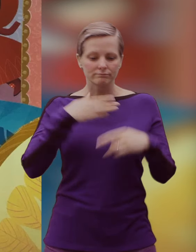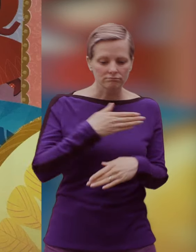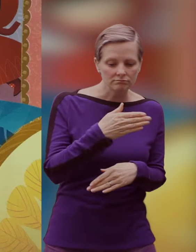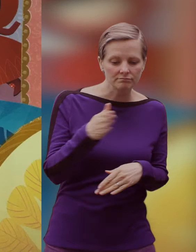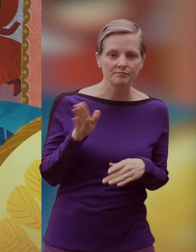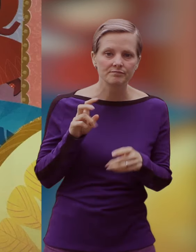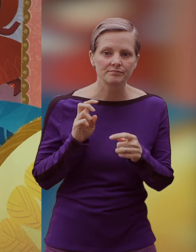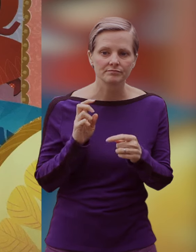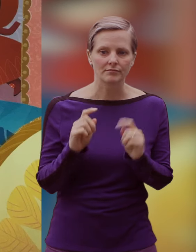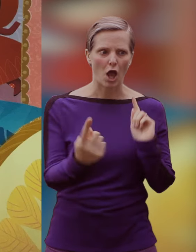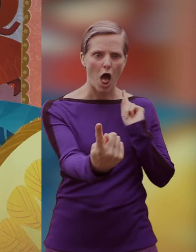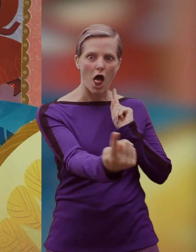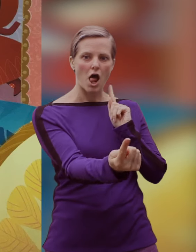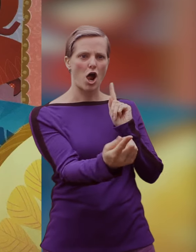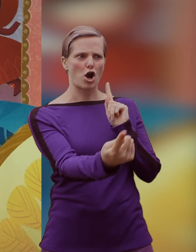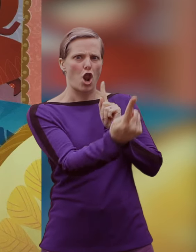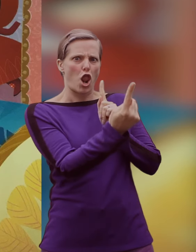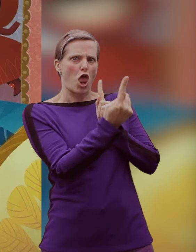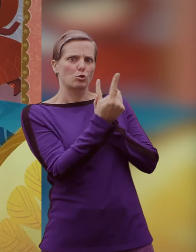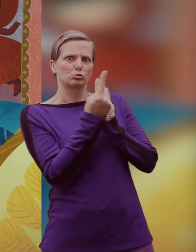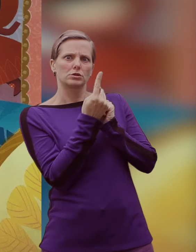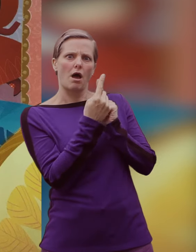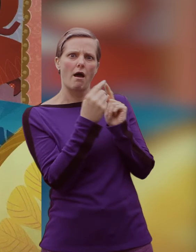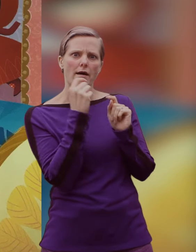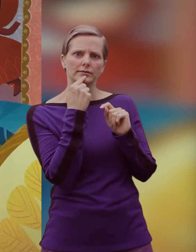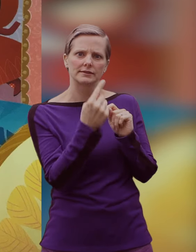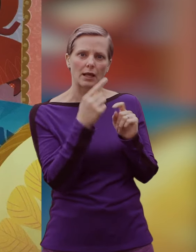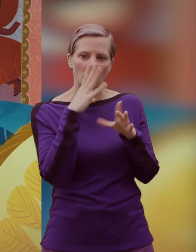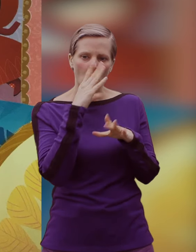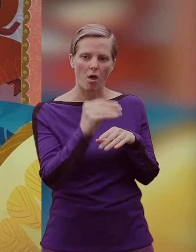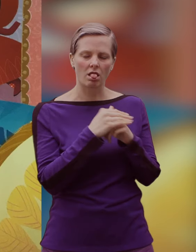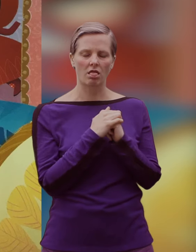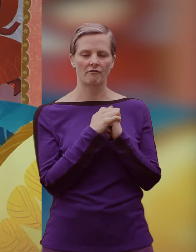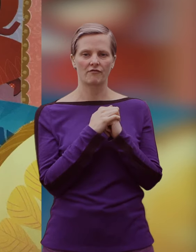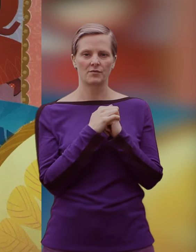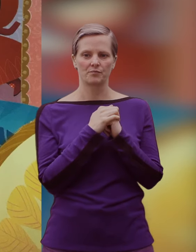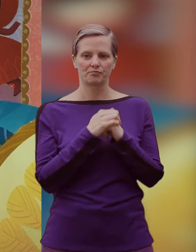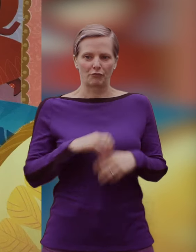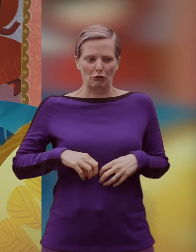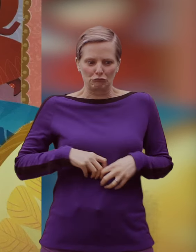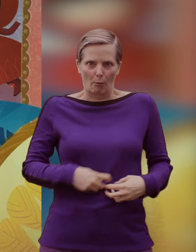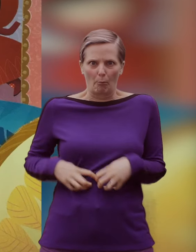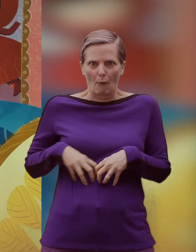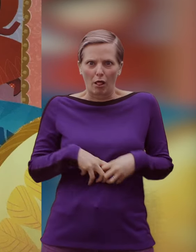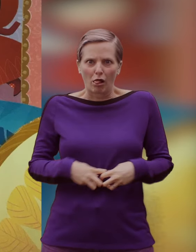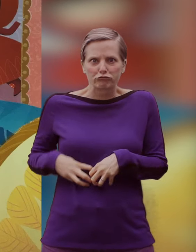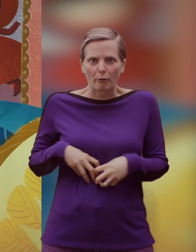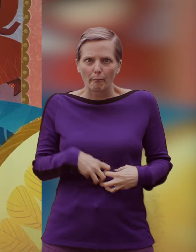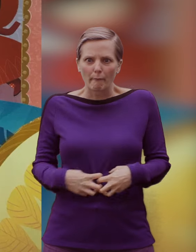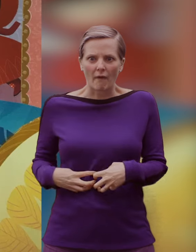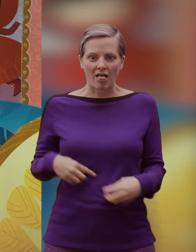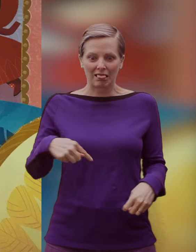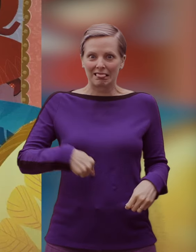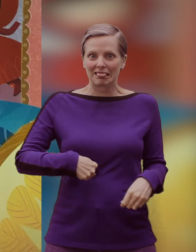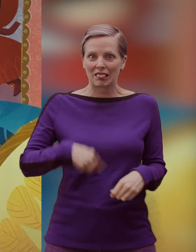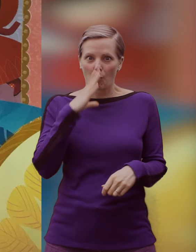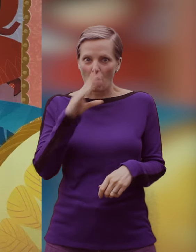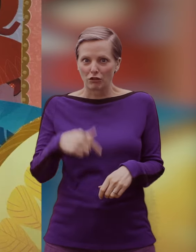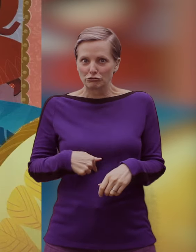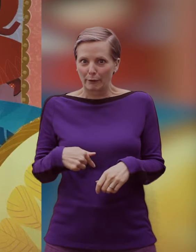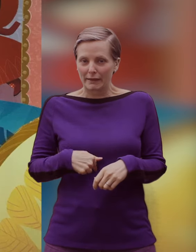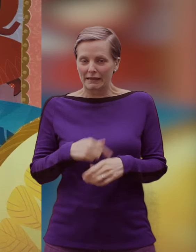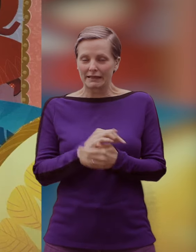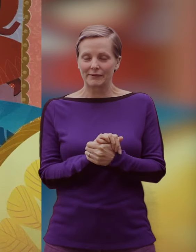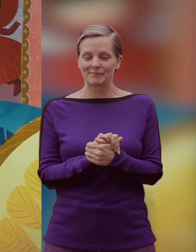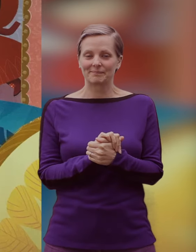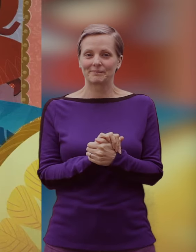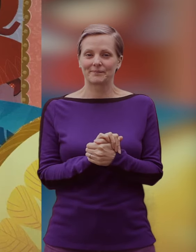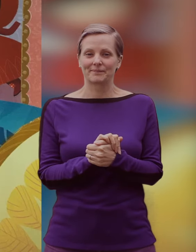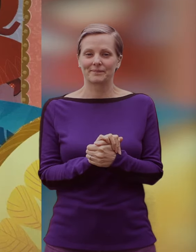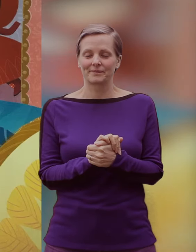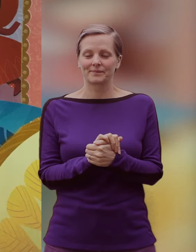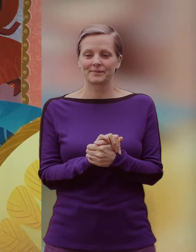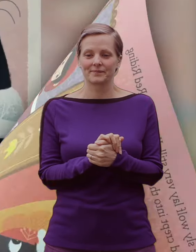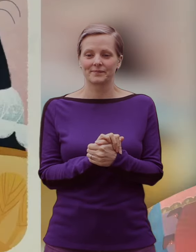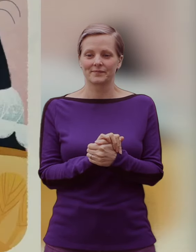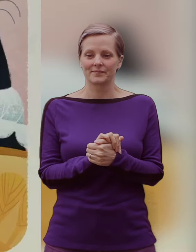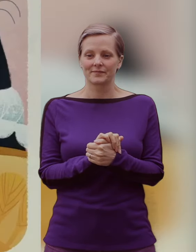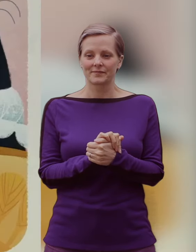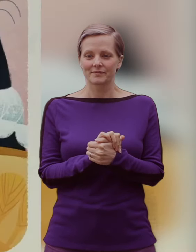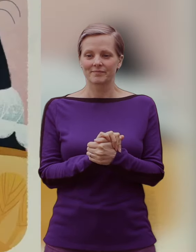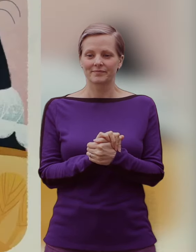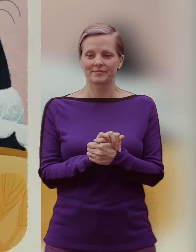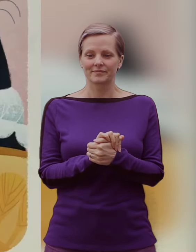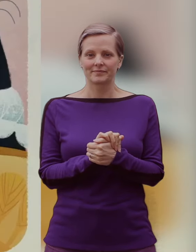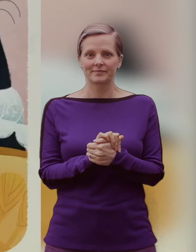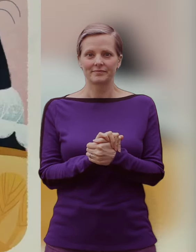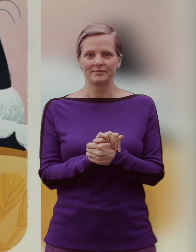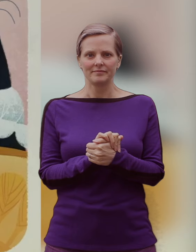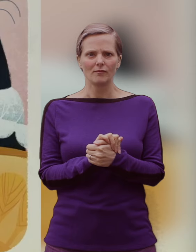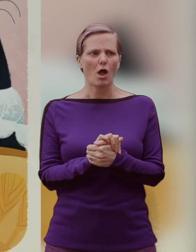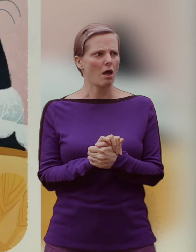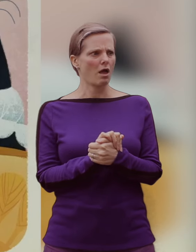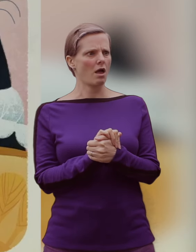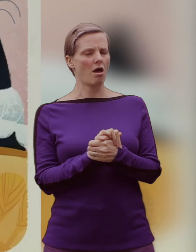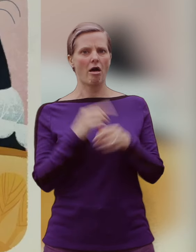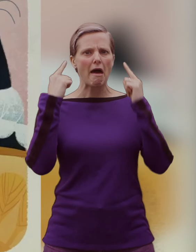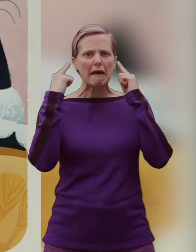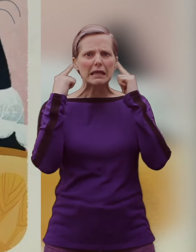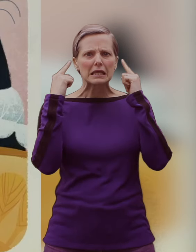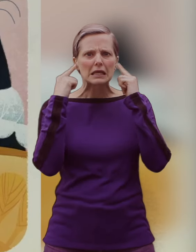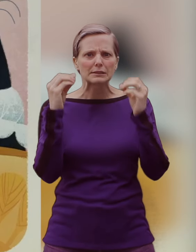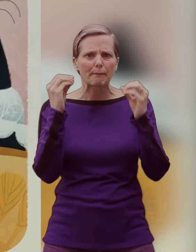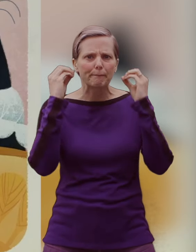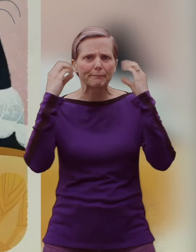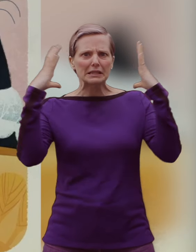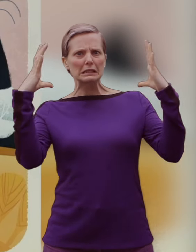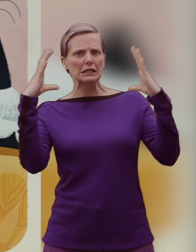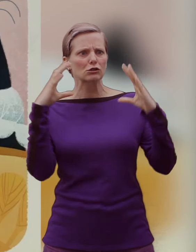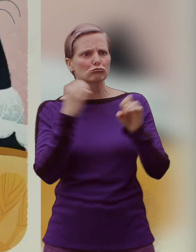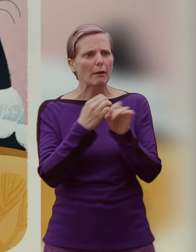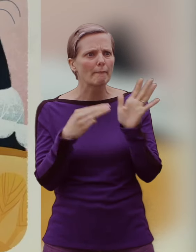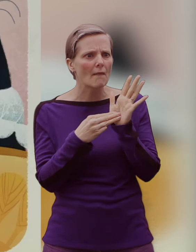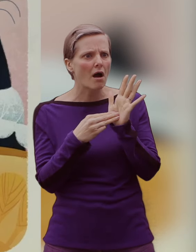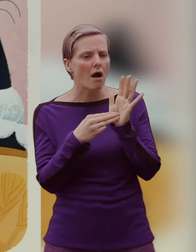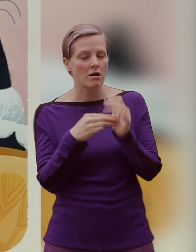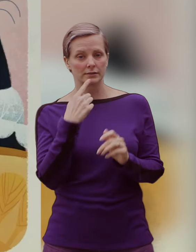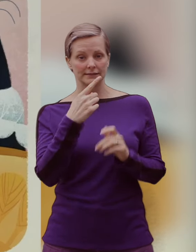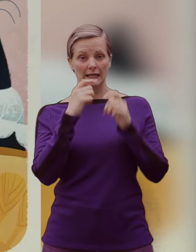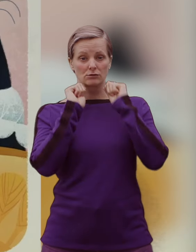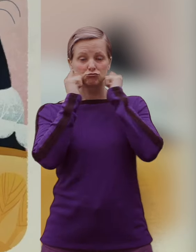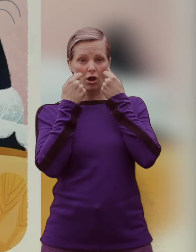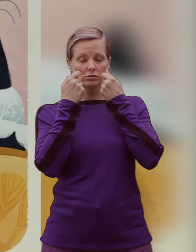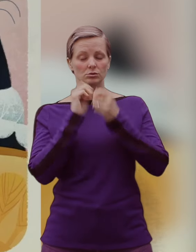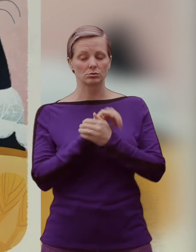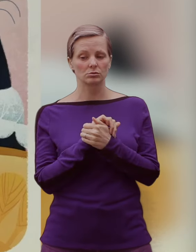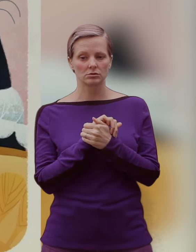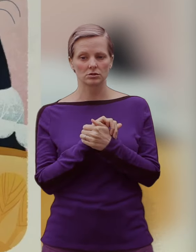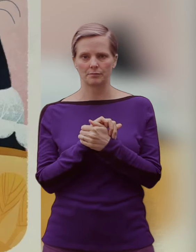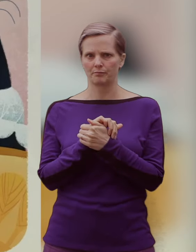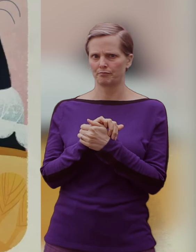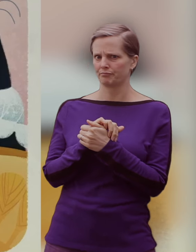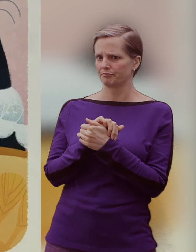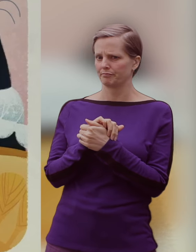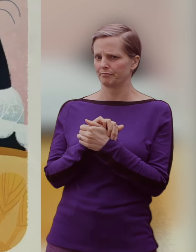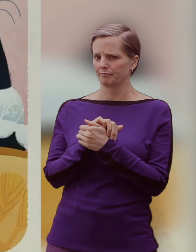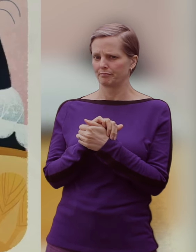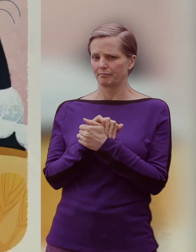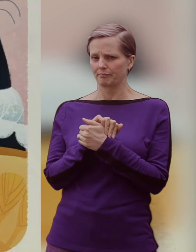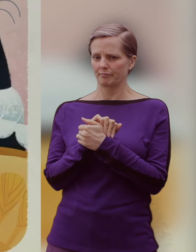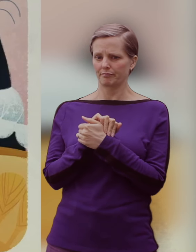Come closer little one squeaked the wolf. Rumble rumble rumbled the wolves tummy. What big ears you have grandmother said Little Red Riding Hood peering down at the wolf.